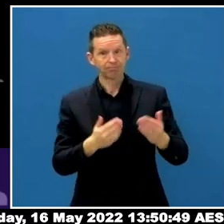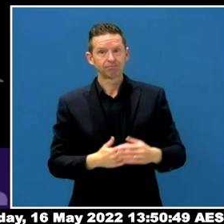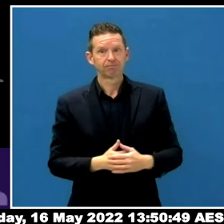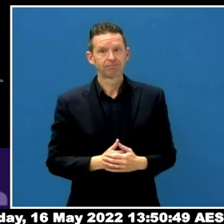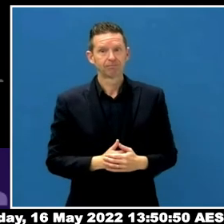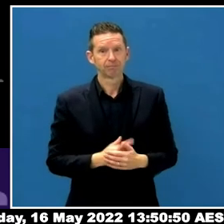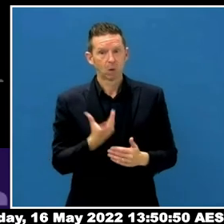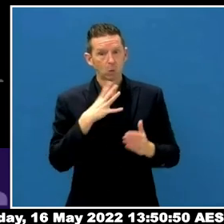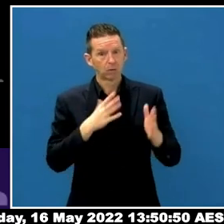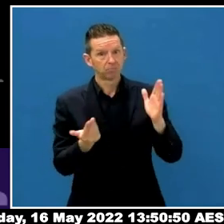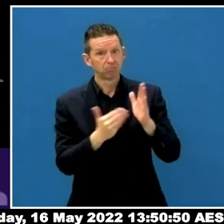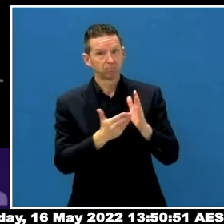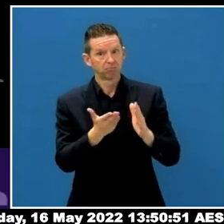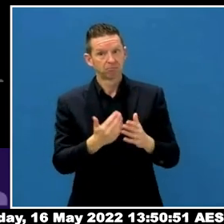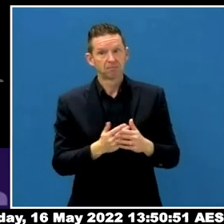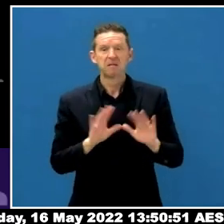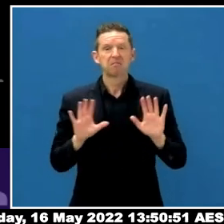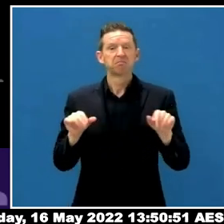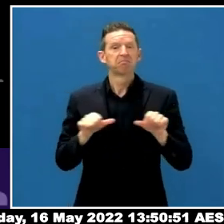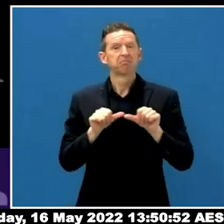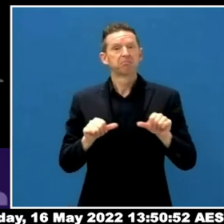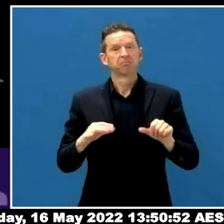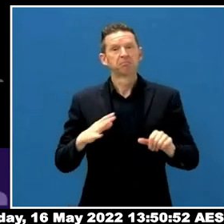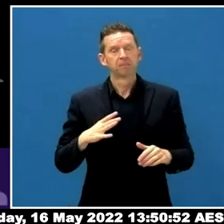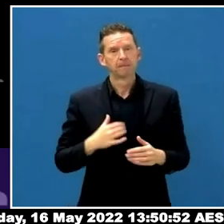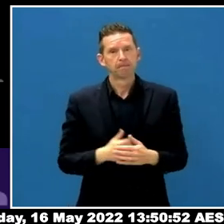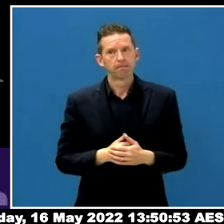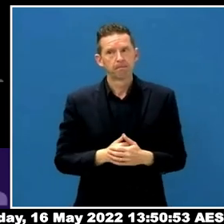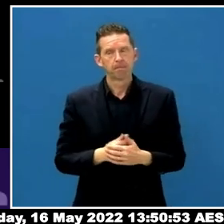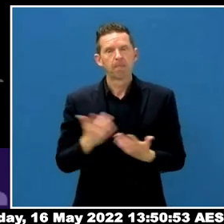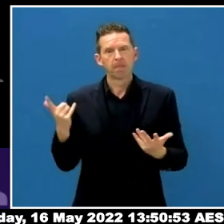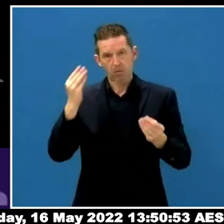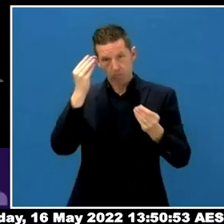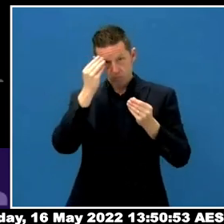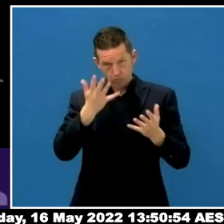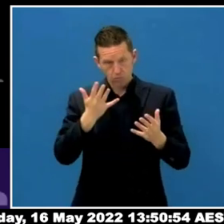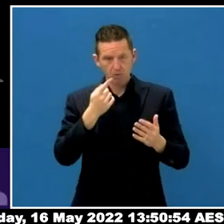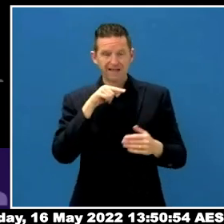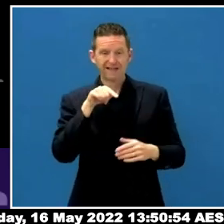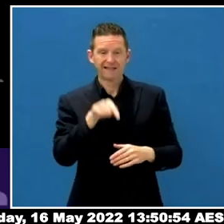Just for the context, music therapy was an activity he did during the day